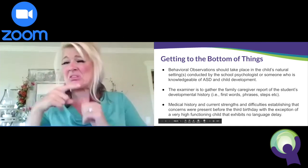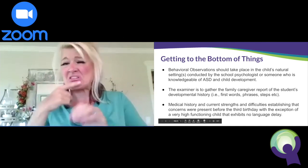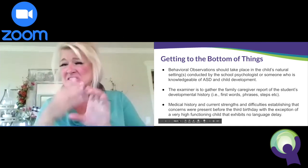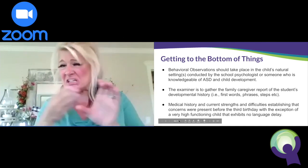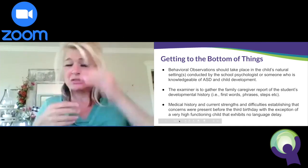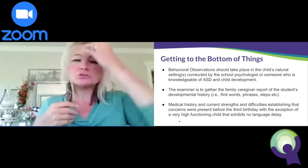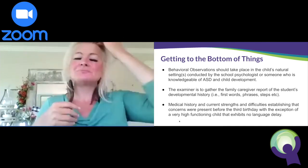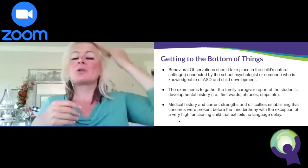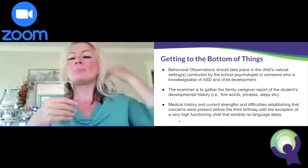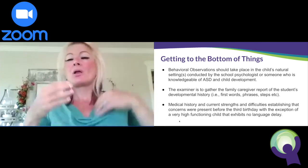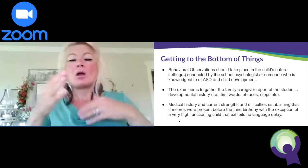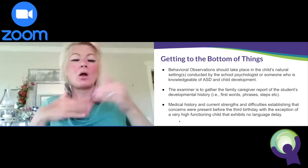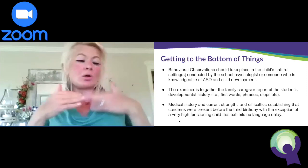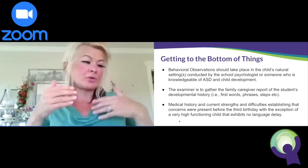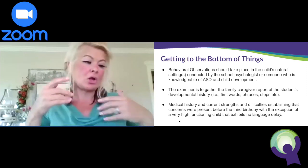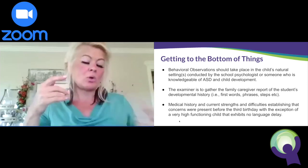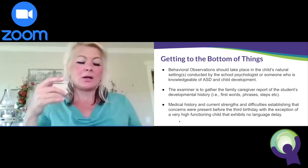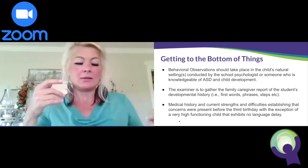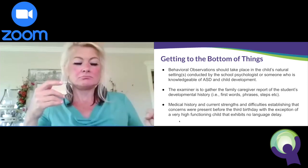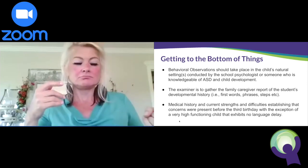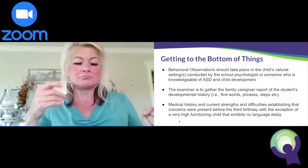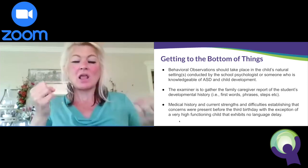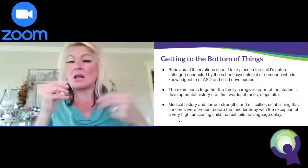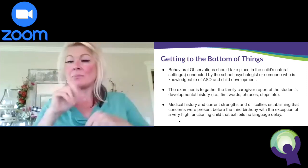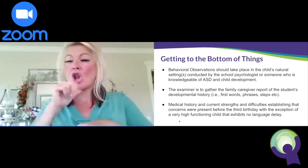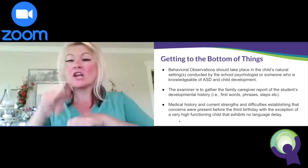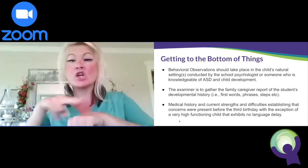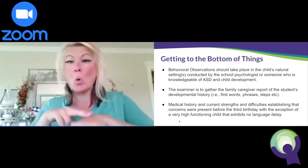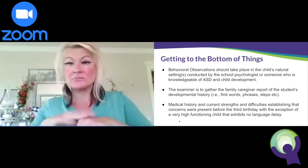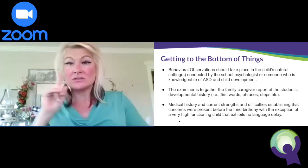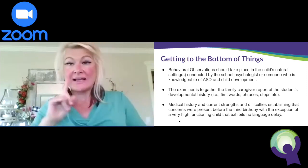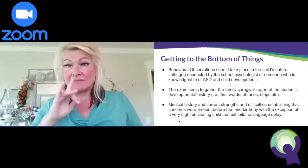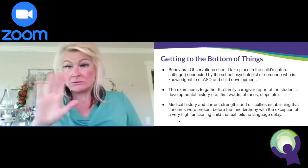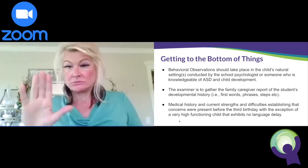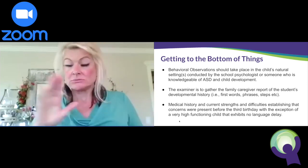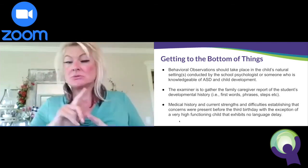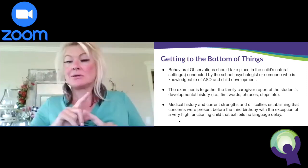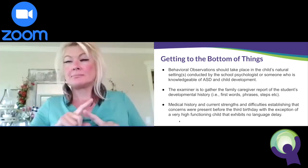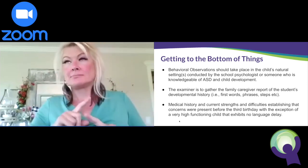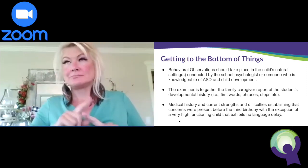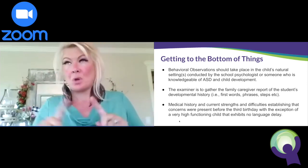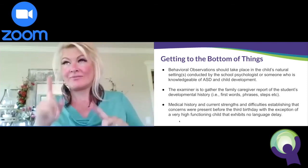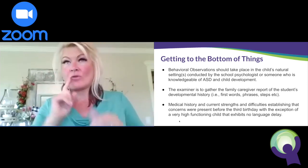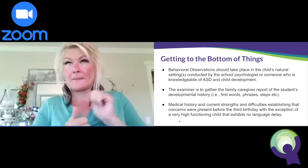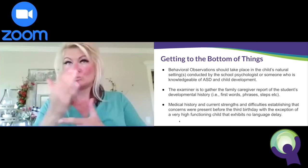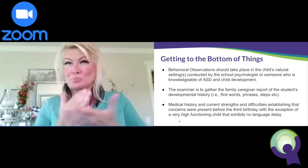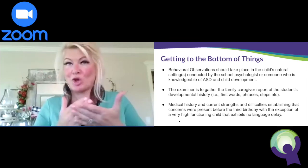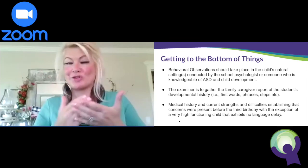especially with autism and working with school psychologists and working with...